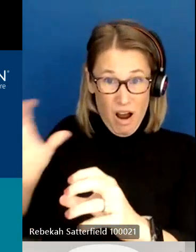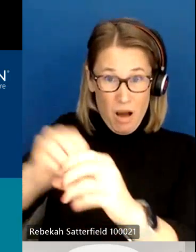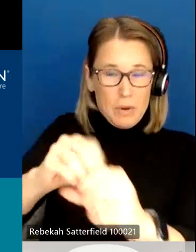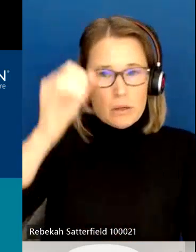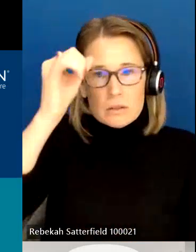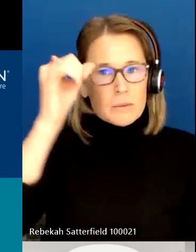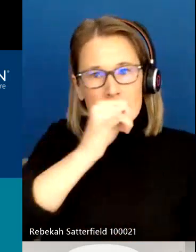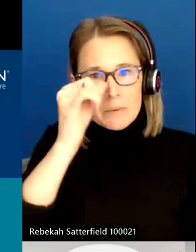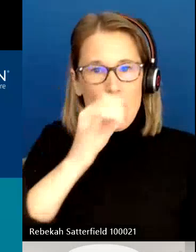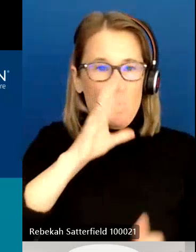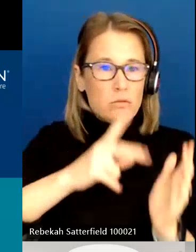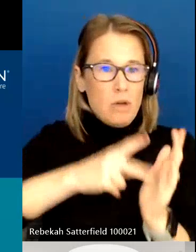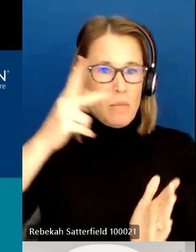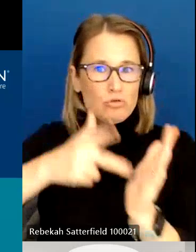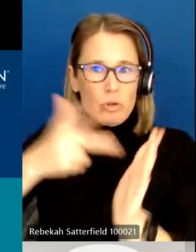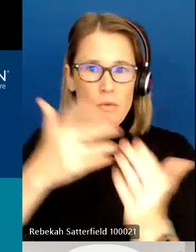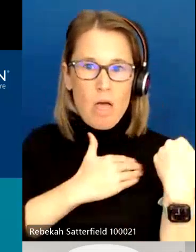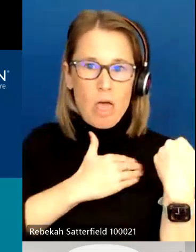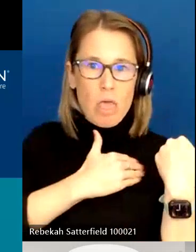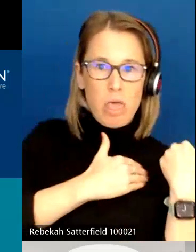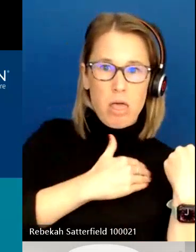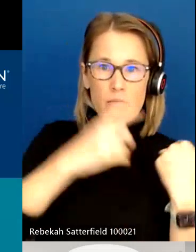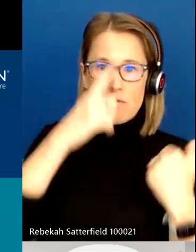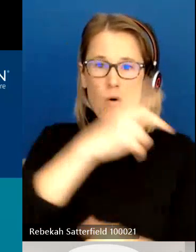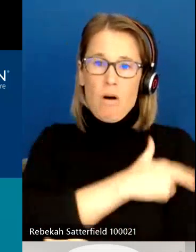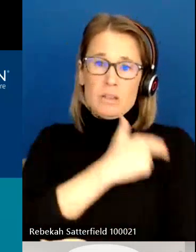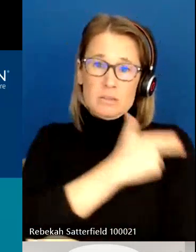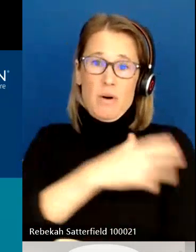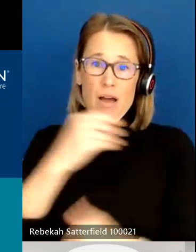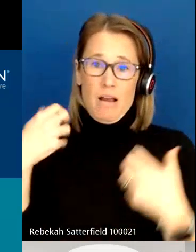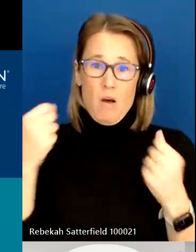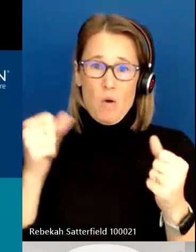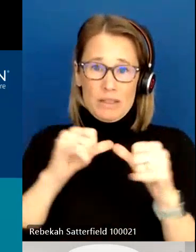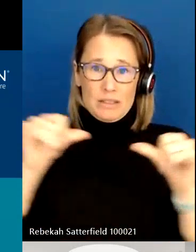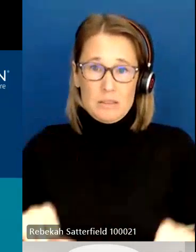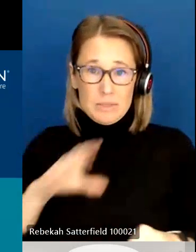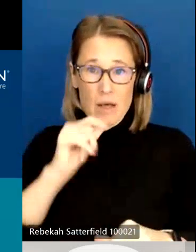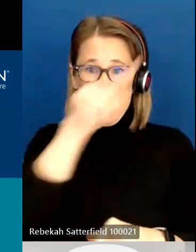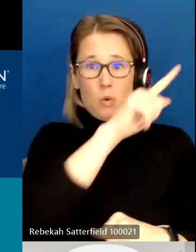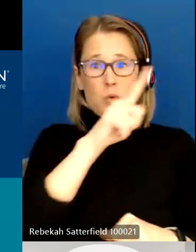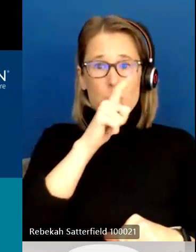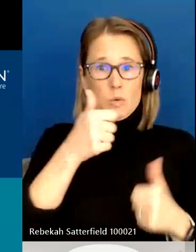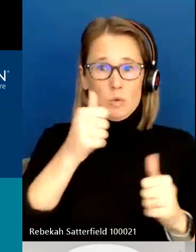the burden the obligation on hospital and health systems and compliance professionals to engage in